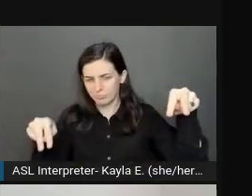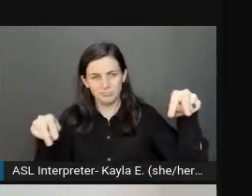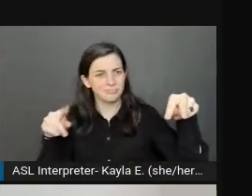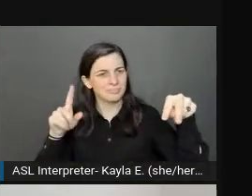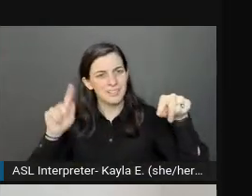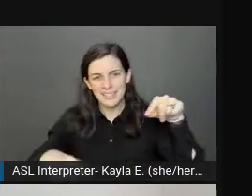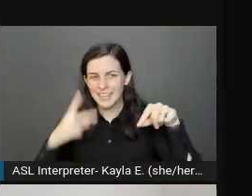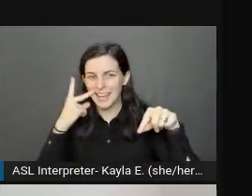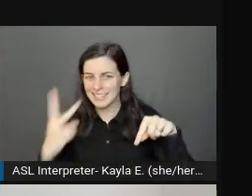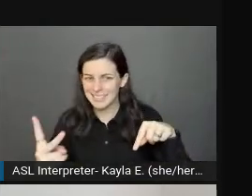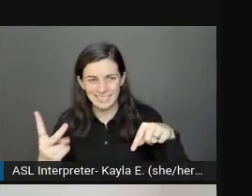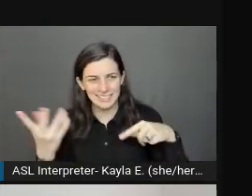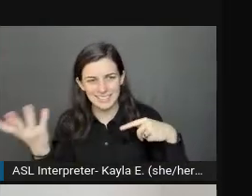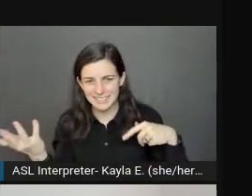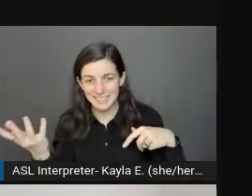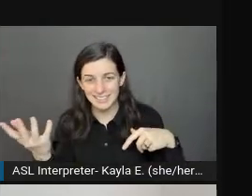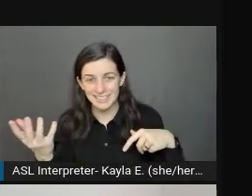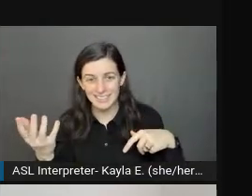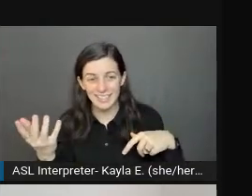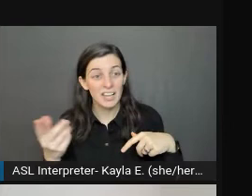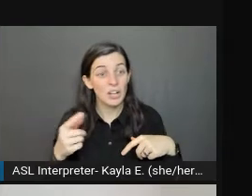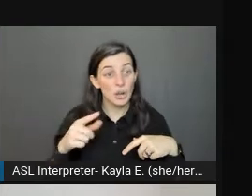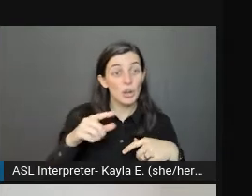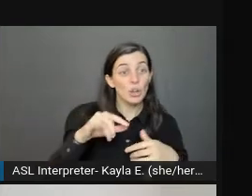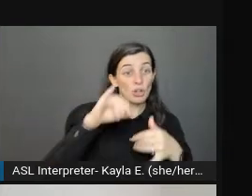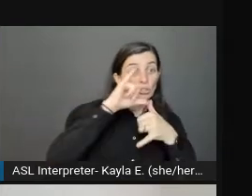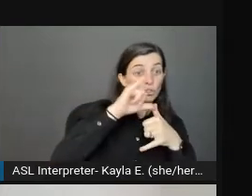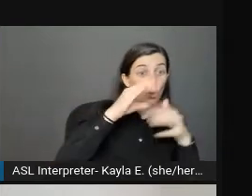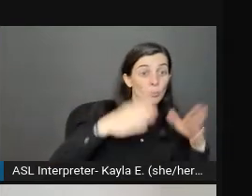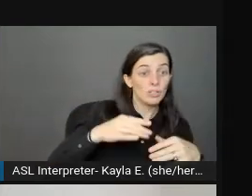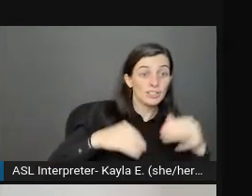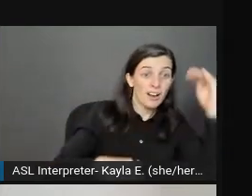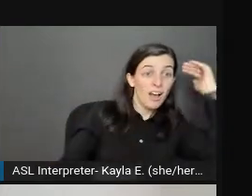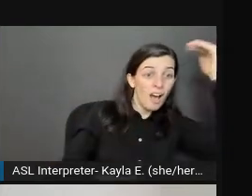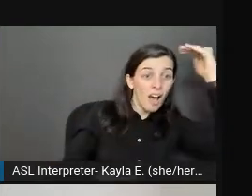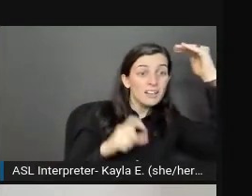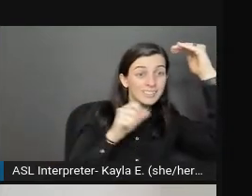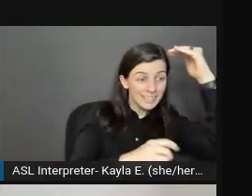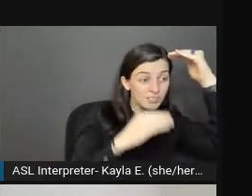and the middle-height person to see the game, but the person who's shorter still can't see the game.